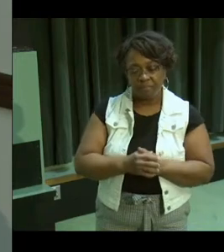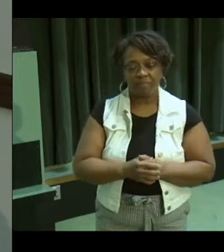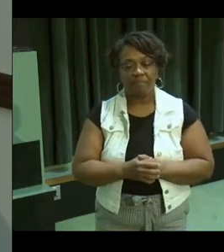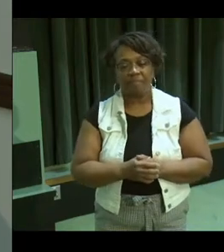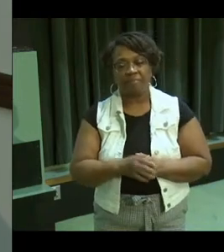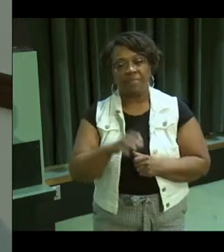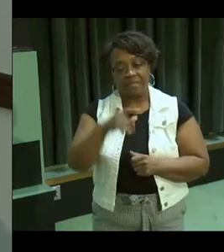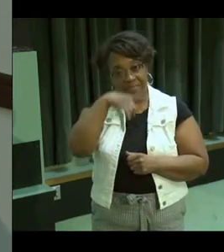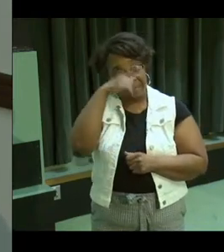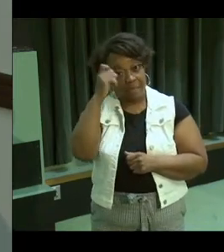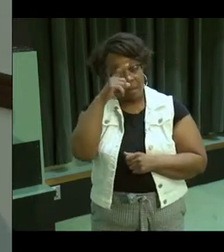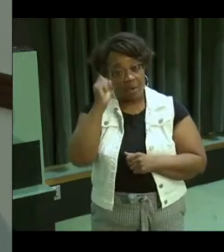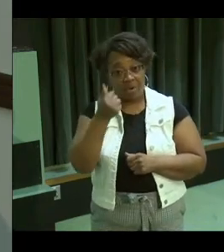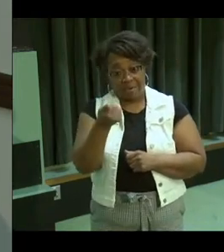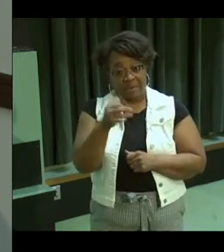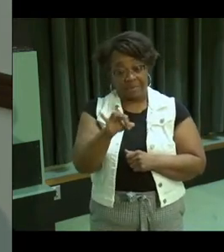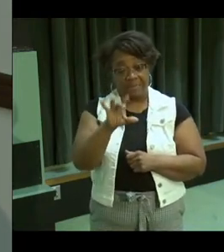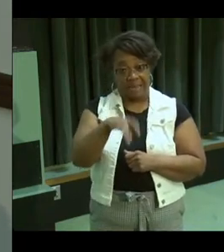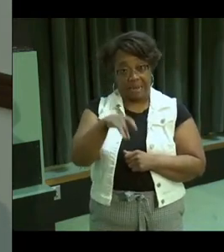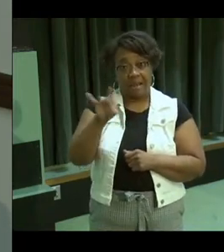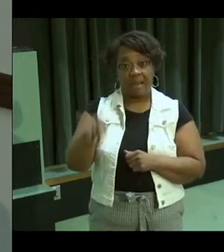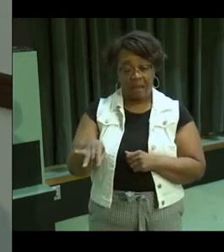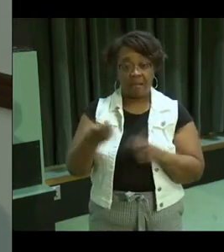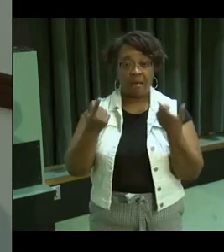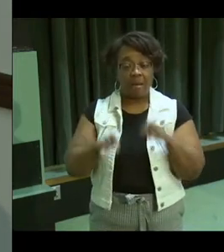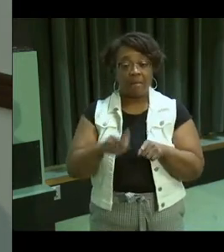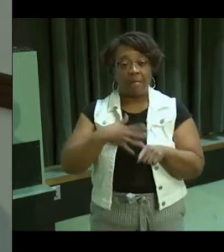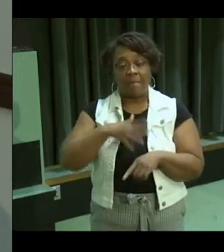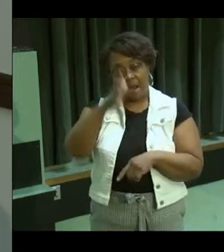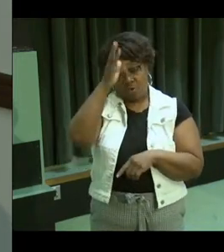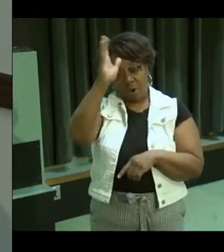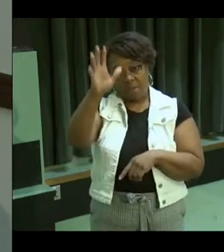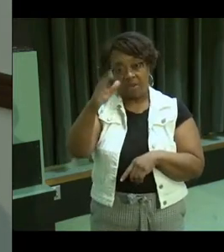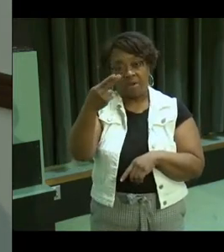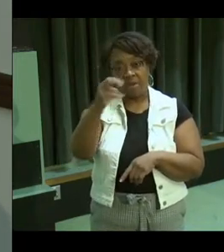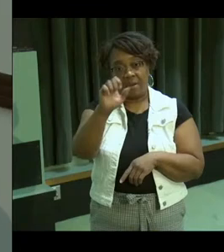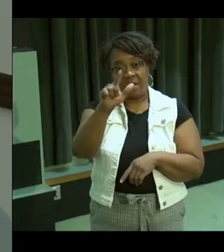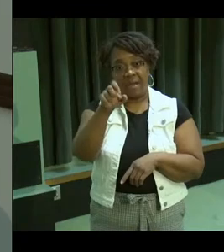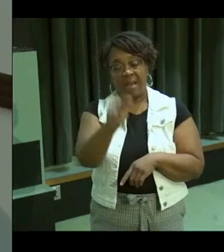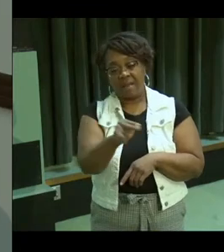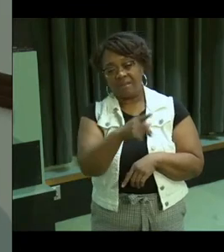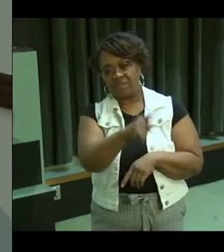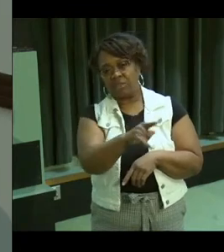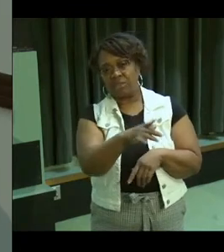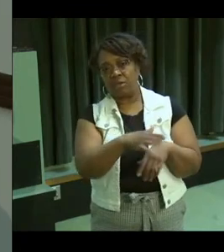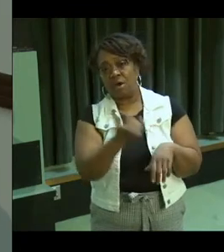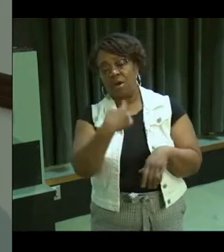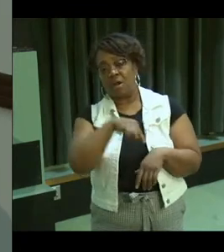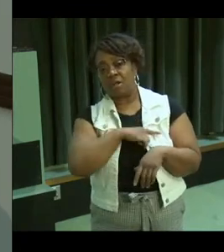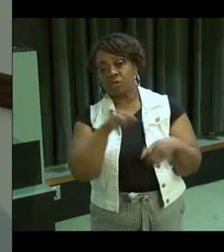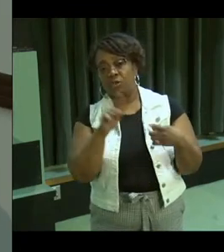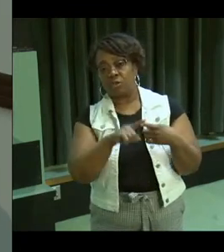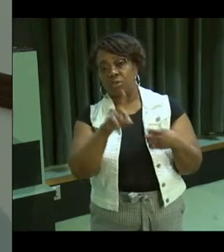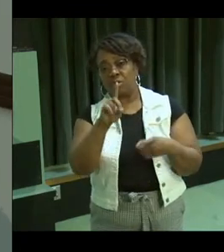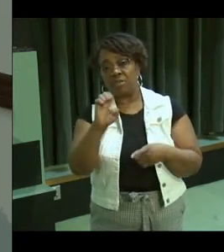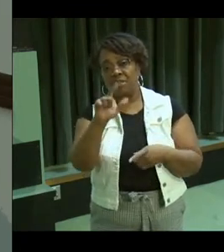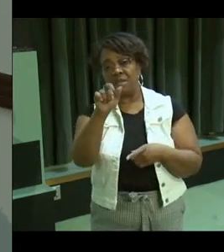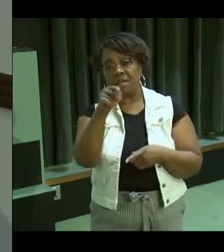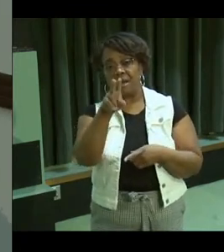was the summer of 1988, and my